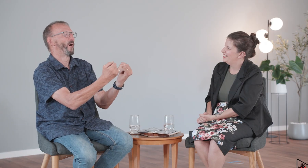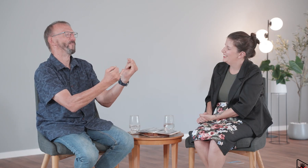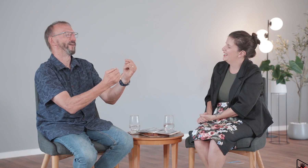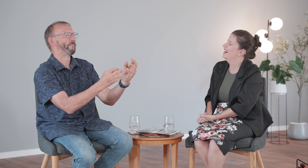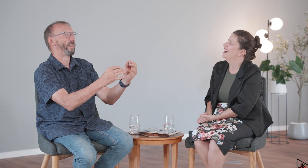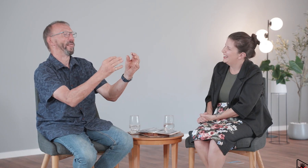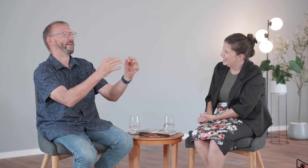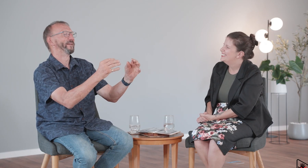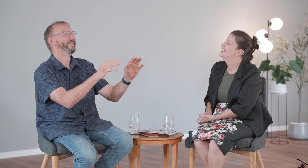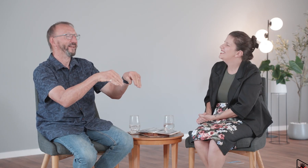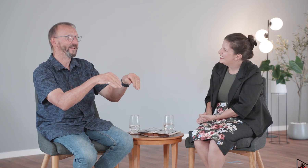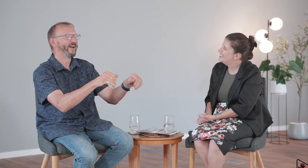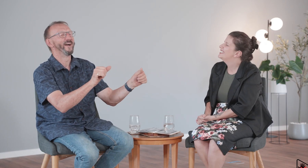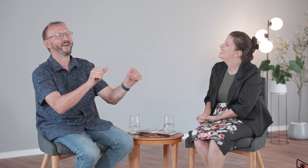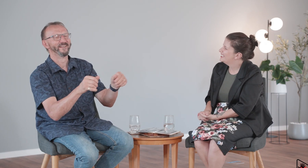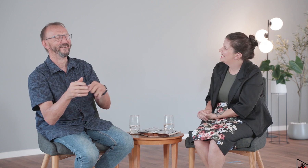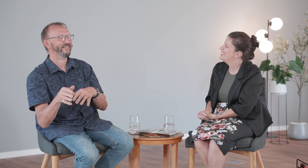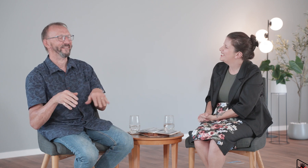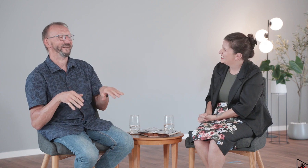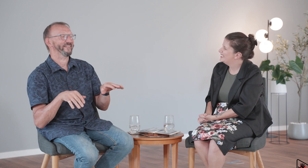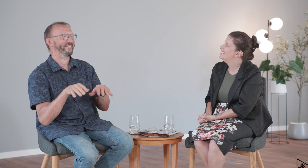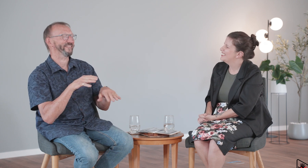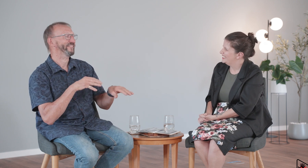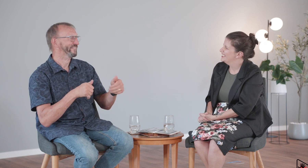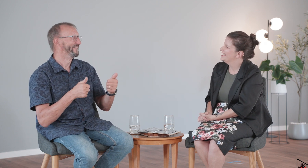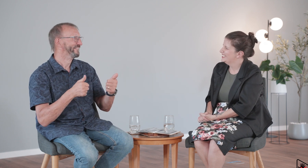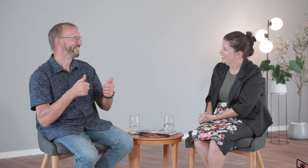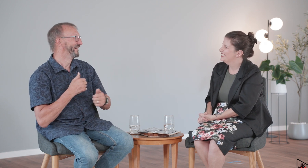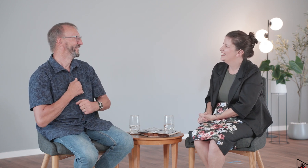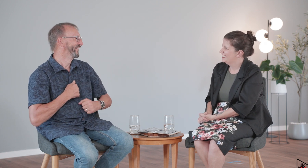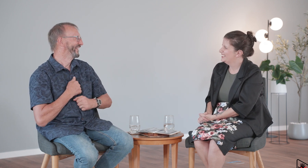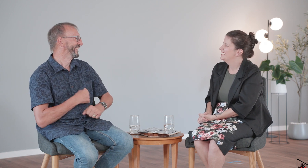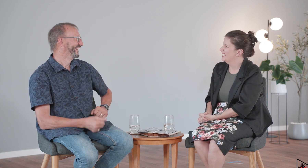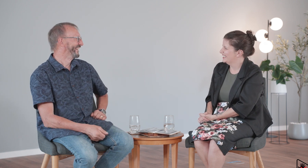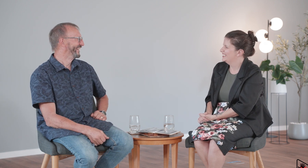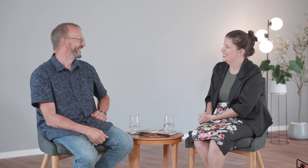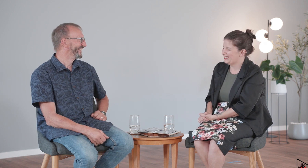each other and every now and then have a bit of an argument or disagreement but you get through